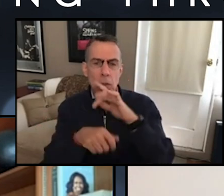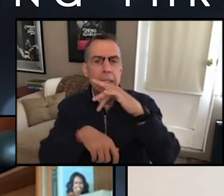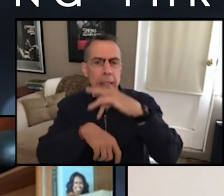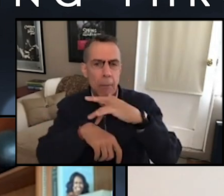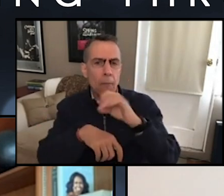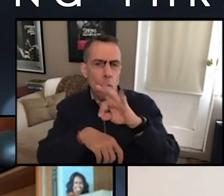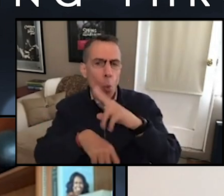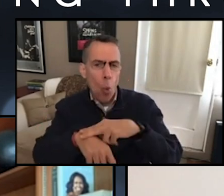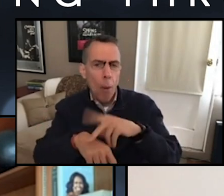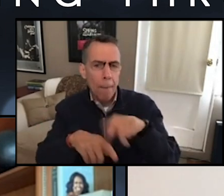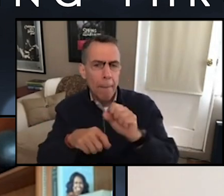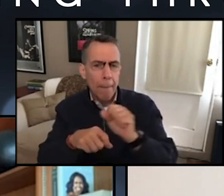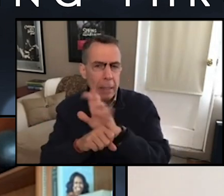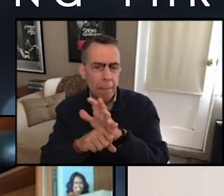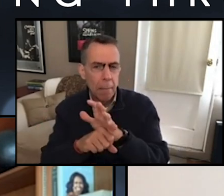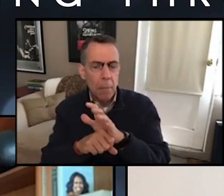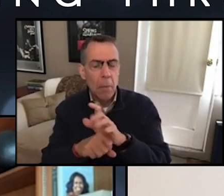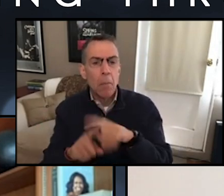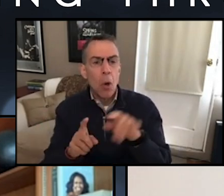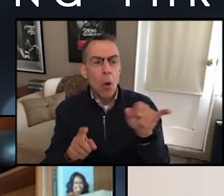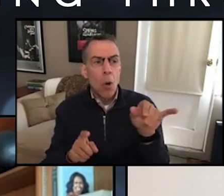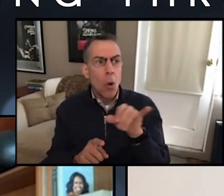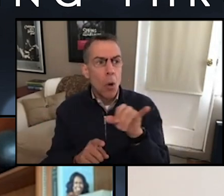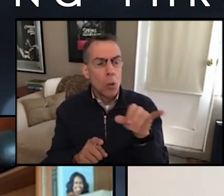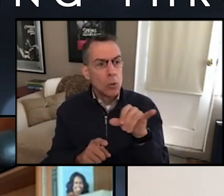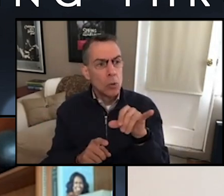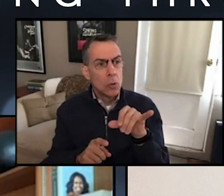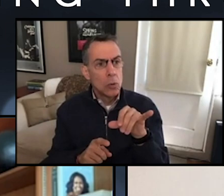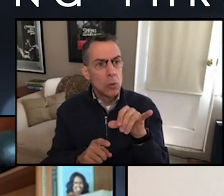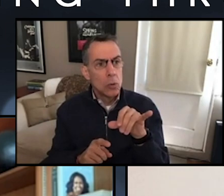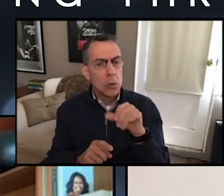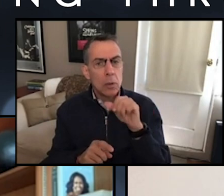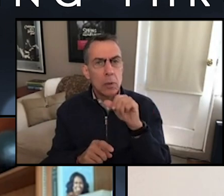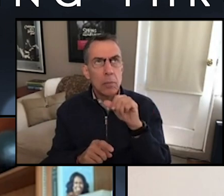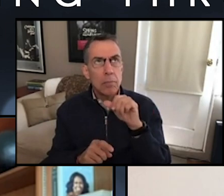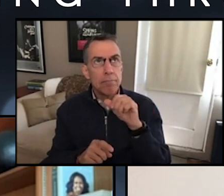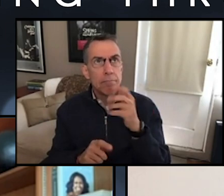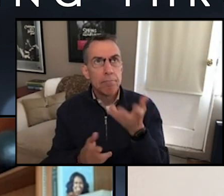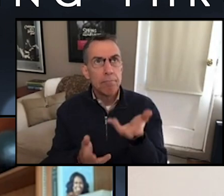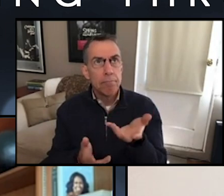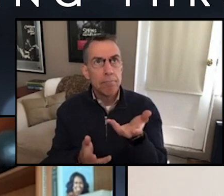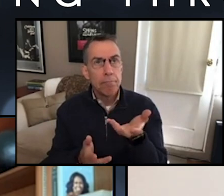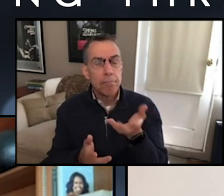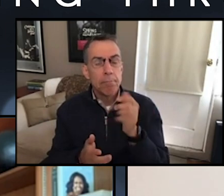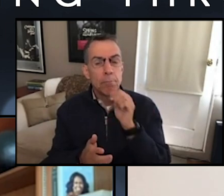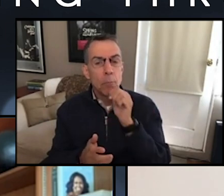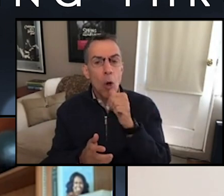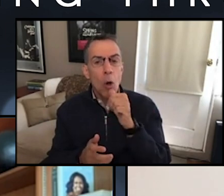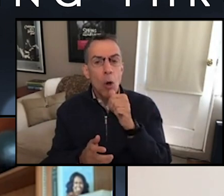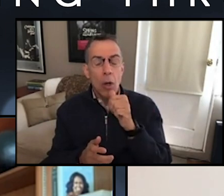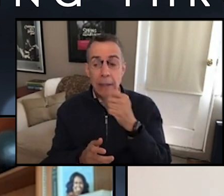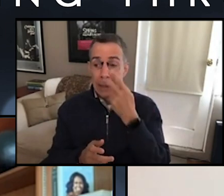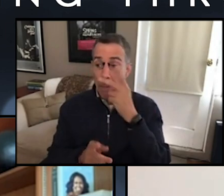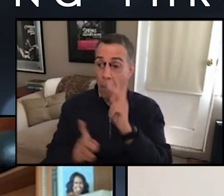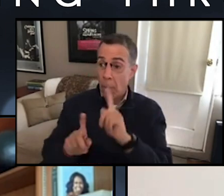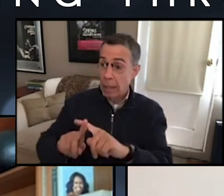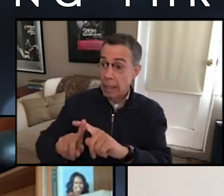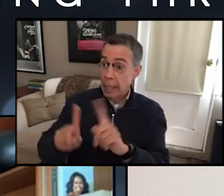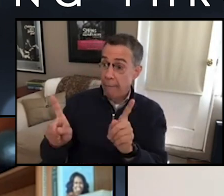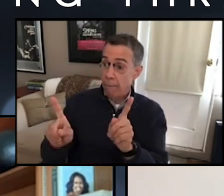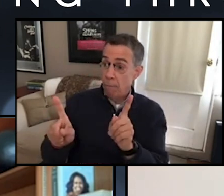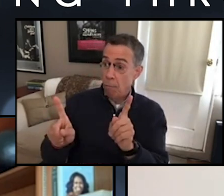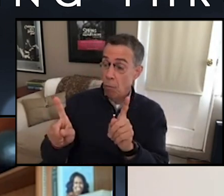but also, not looking at people who are different from us, in being fearful of